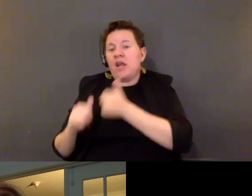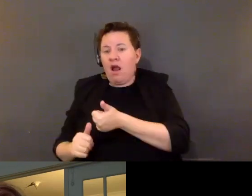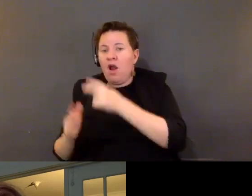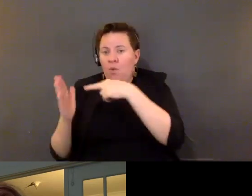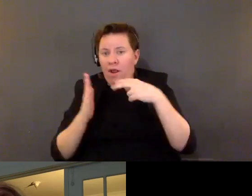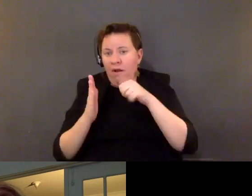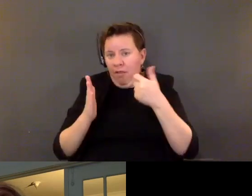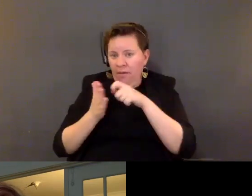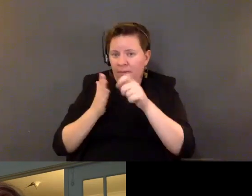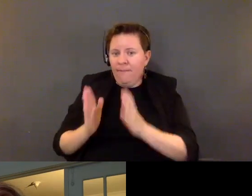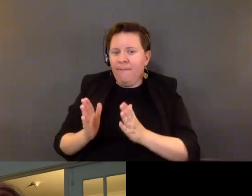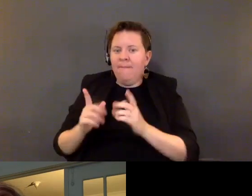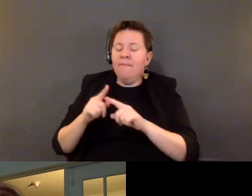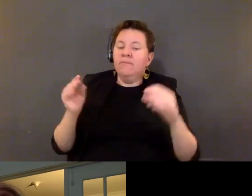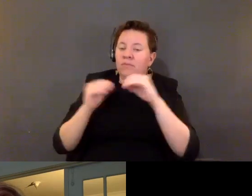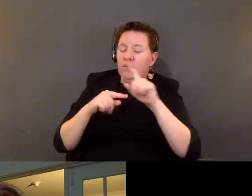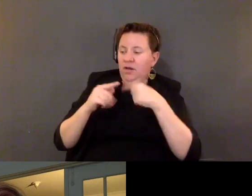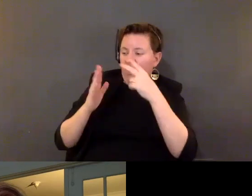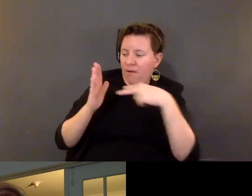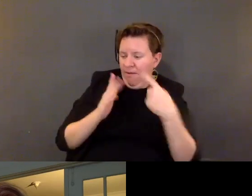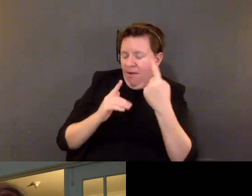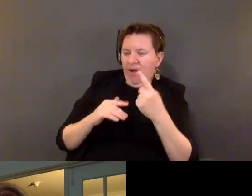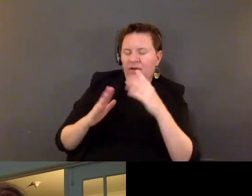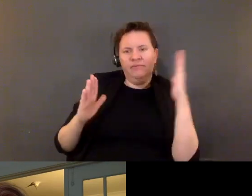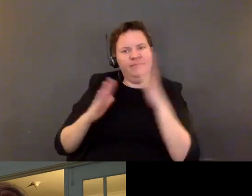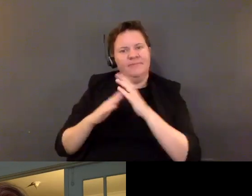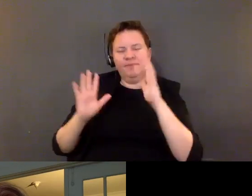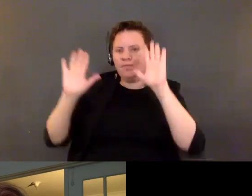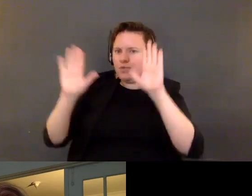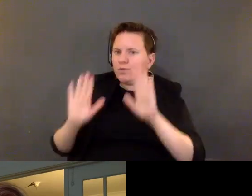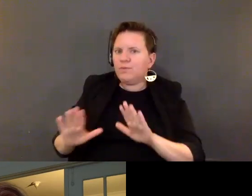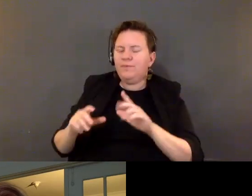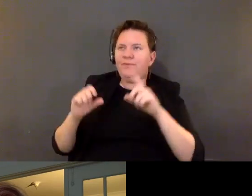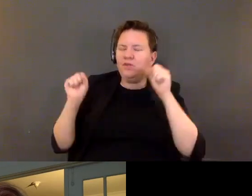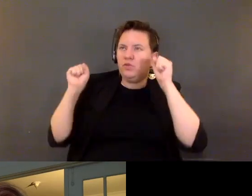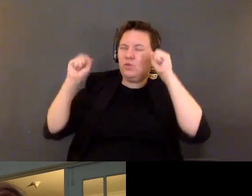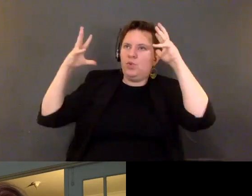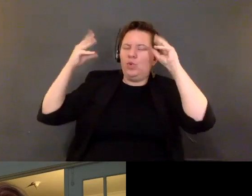but more when i'm reading something terrific the way it's exploding in my brain wasn't happening